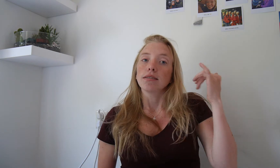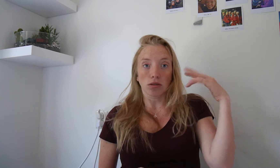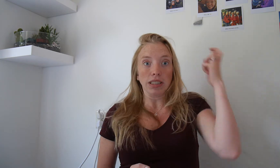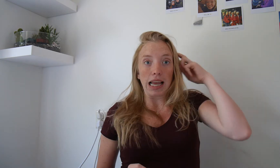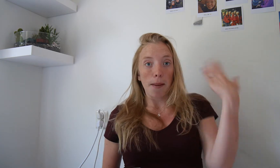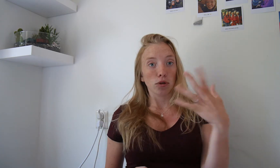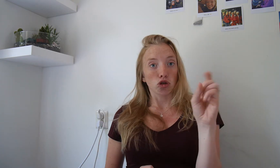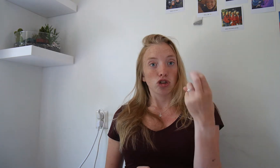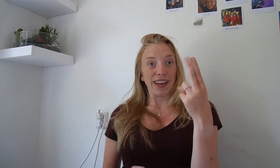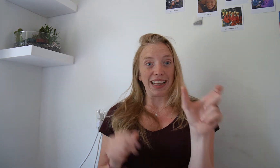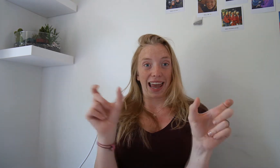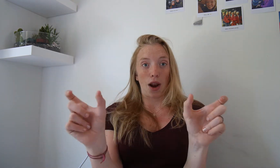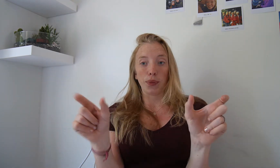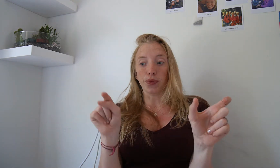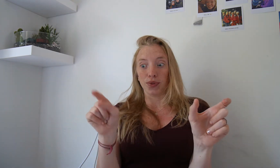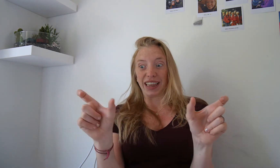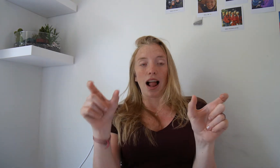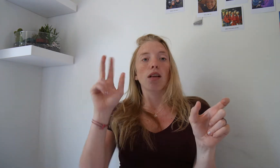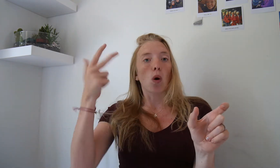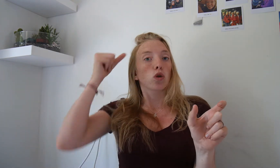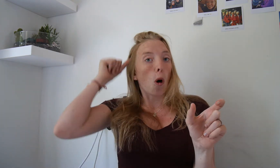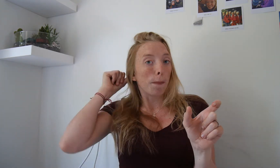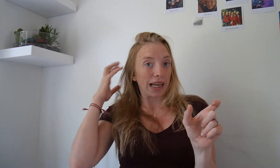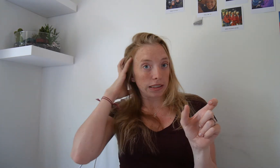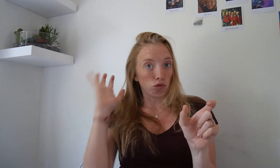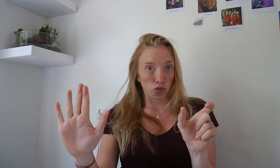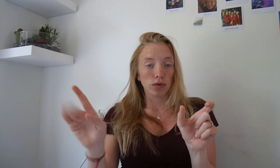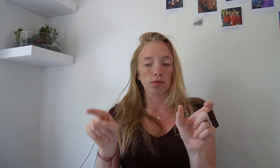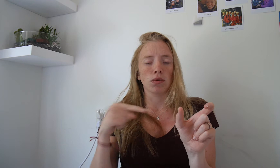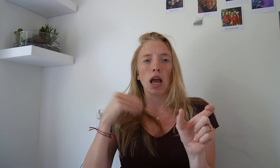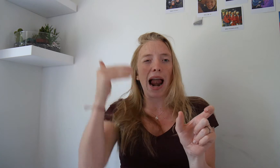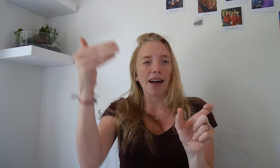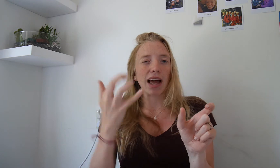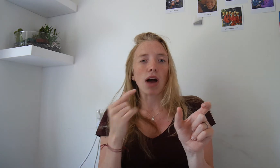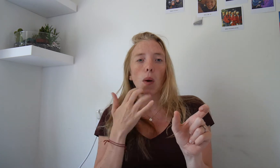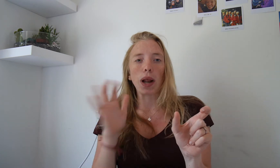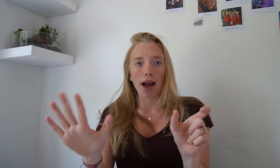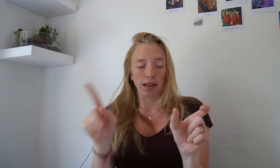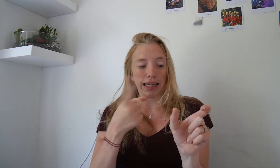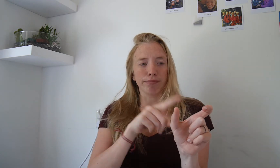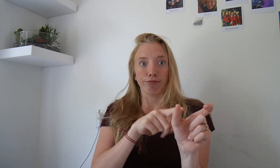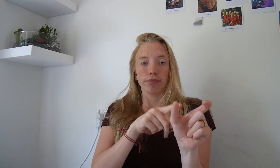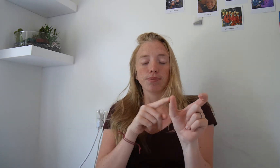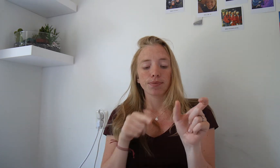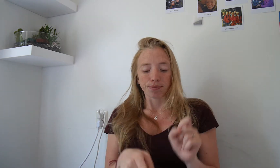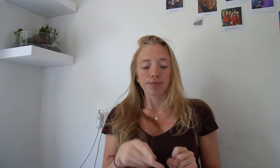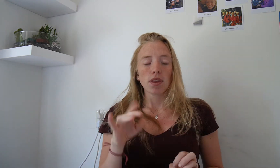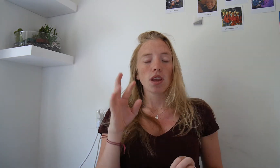A CI, therefore, consists of two parts. I will explain the internal part, with the operation, later on. First, the sound processor.